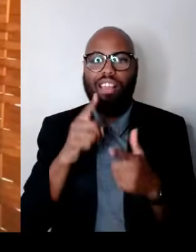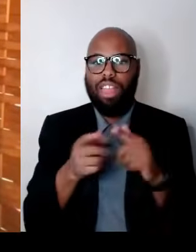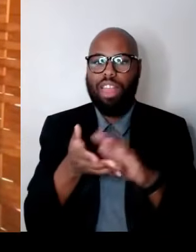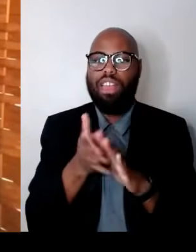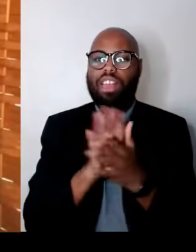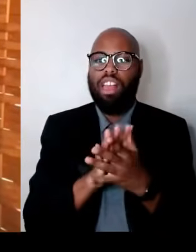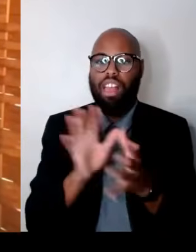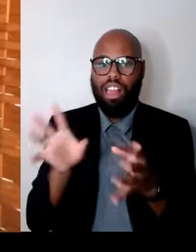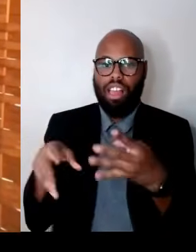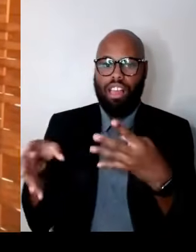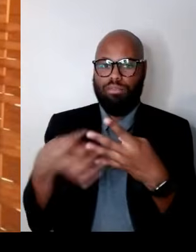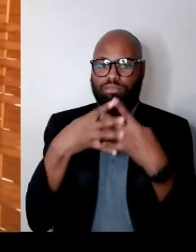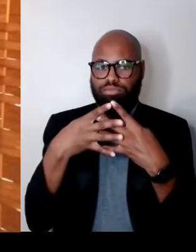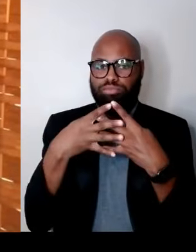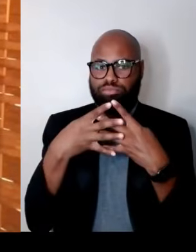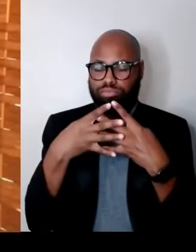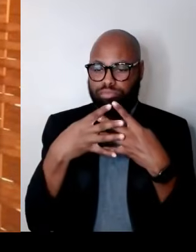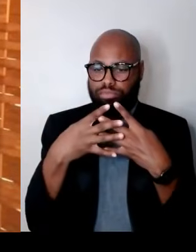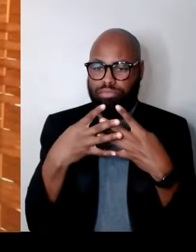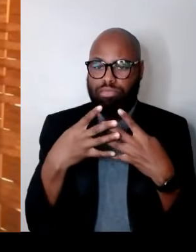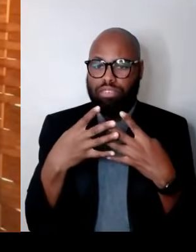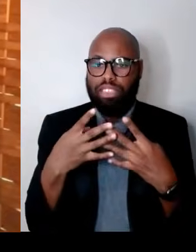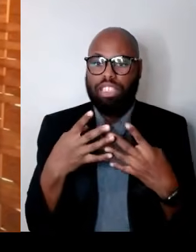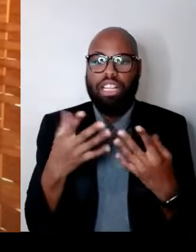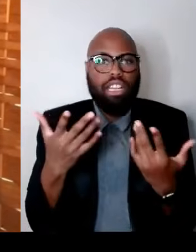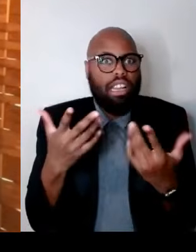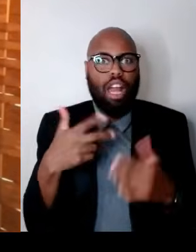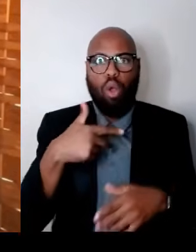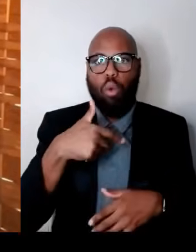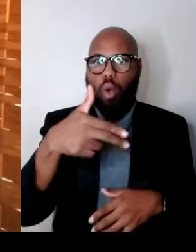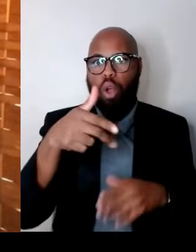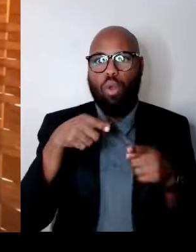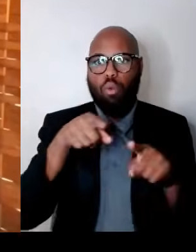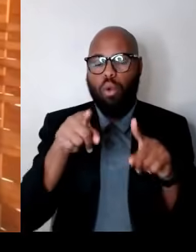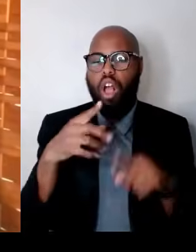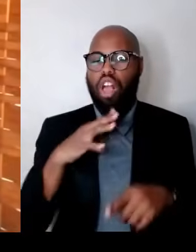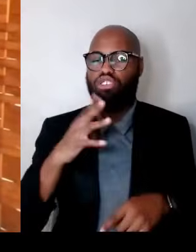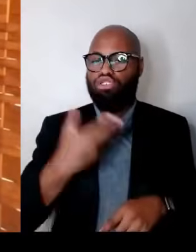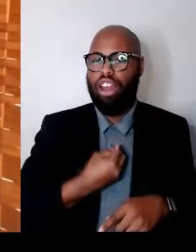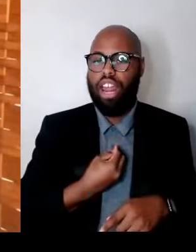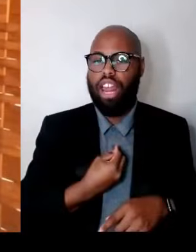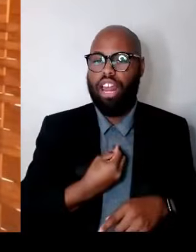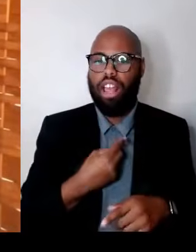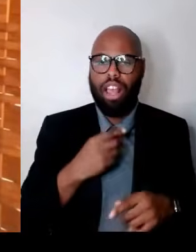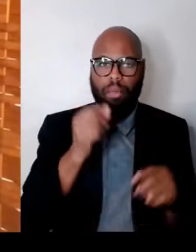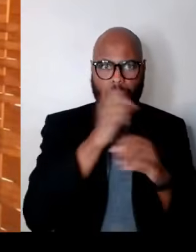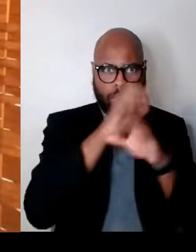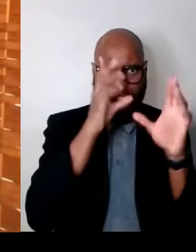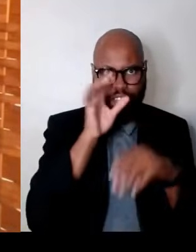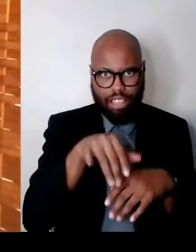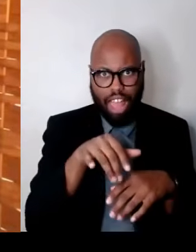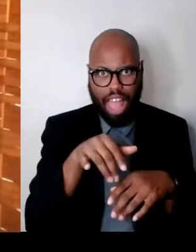Thinking about things like walking while trans. Now, imagine the walking while trans, but also walking while Black